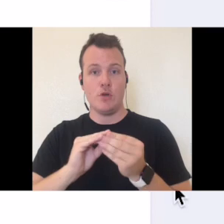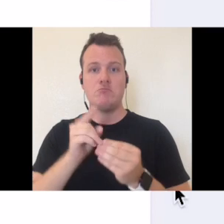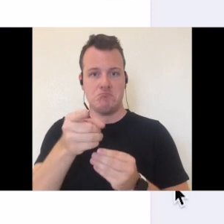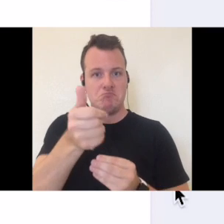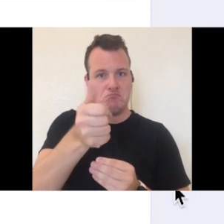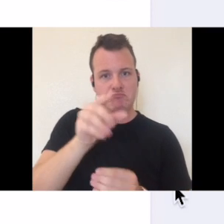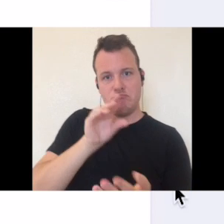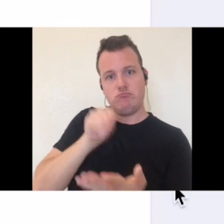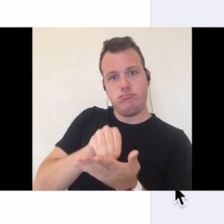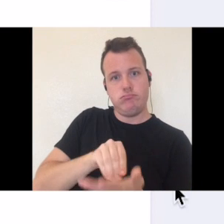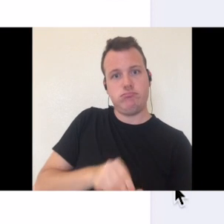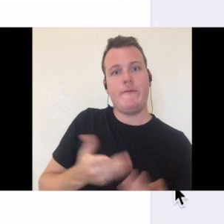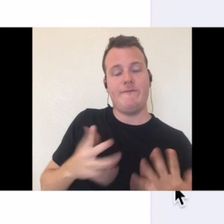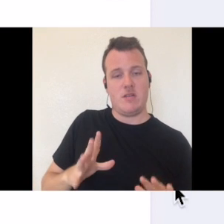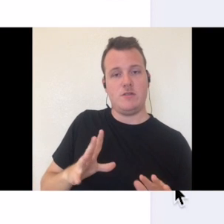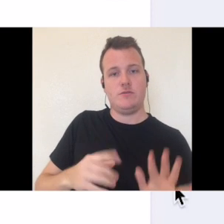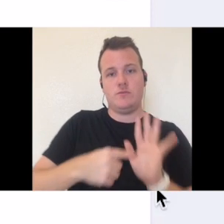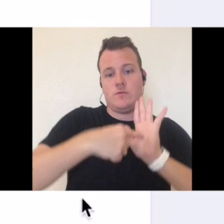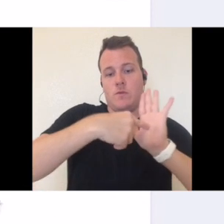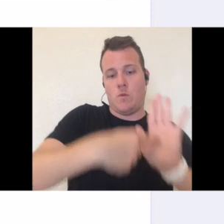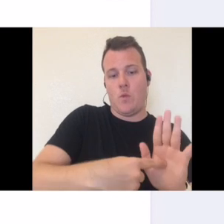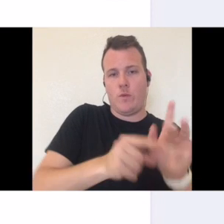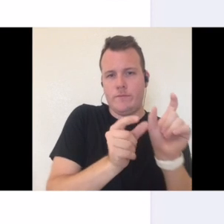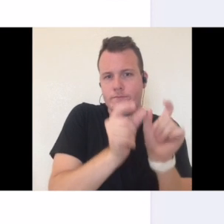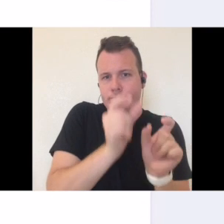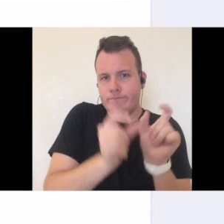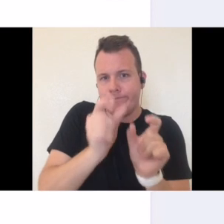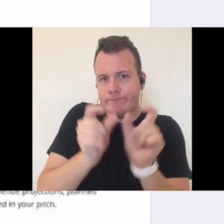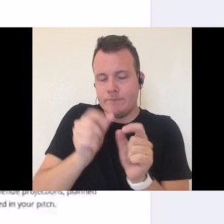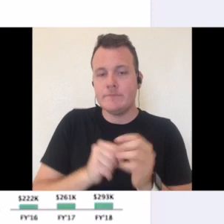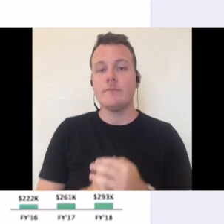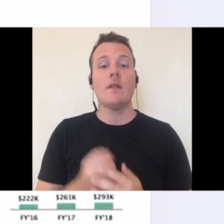forecast data that you've put into the Plan Your Building and have that display